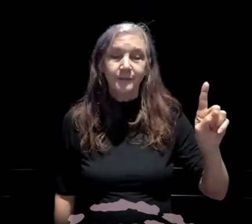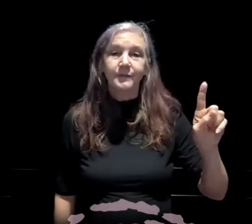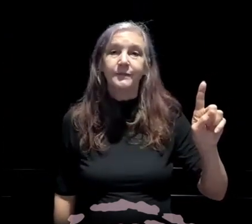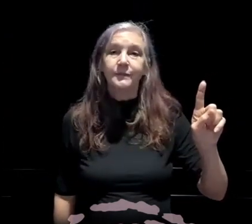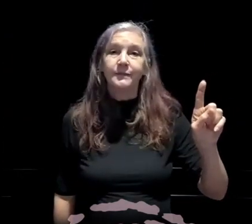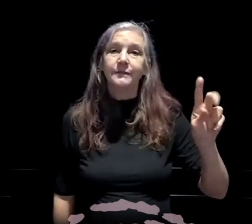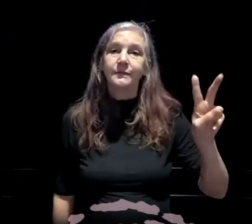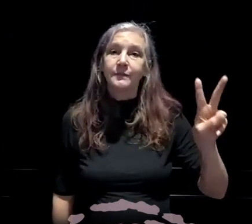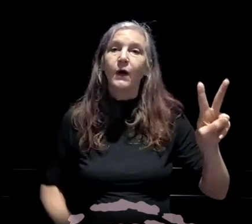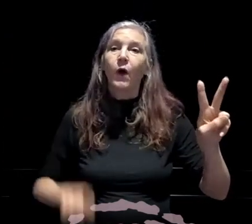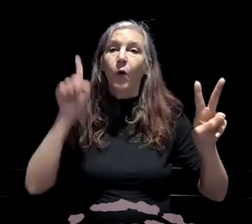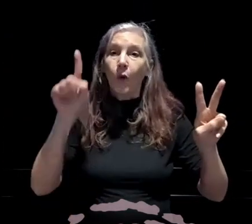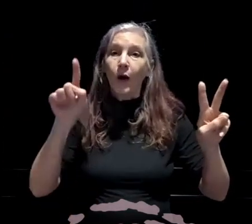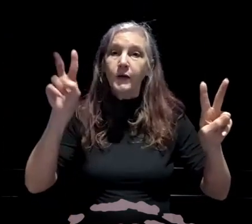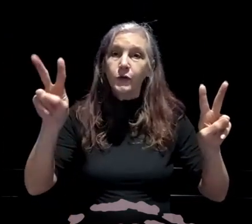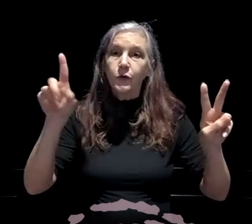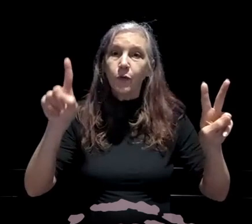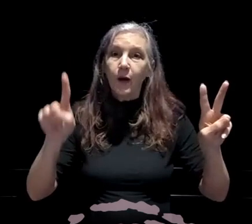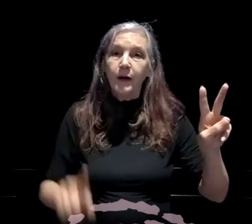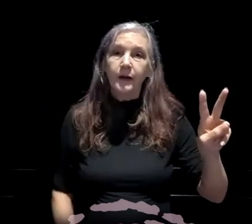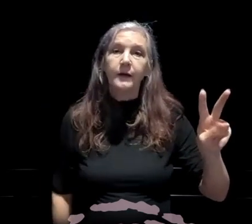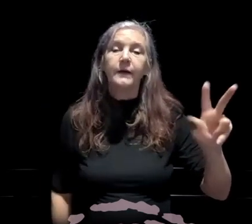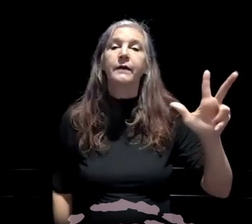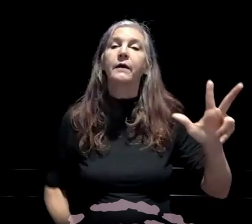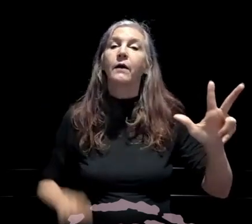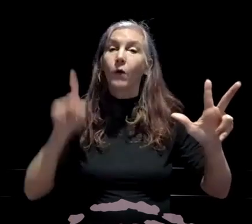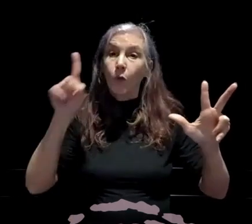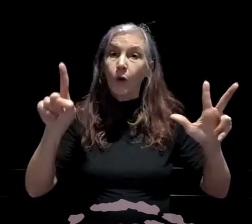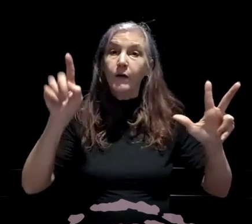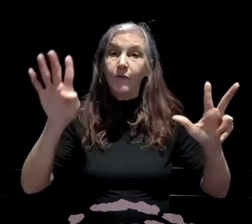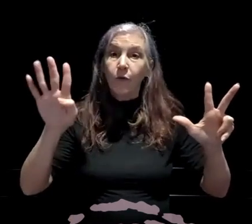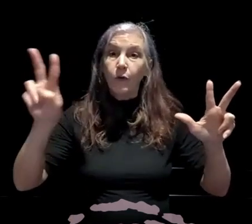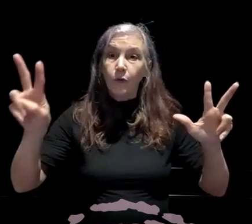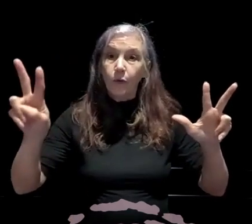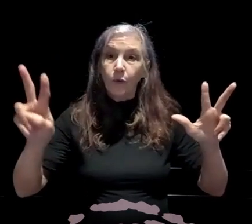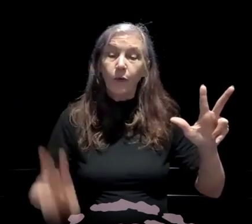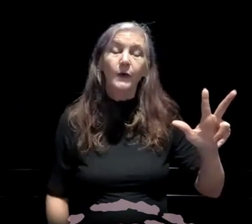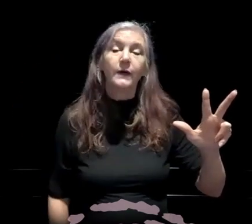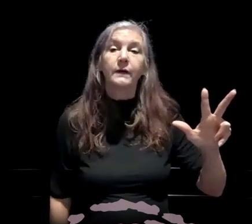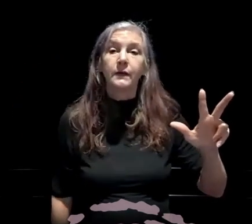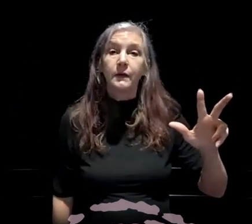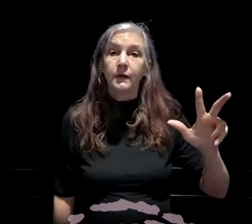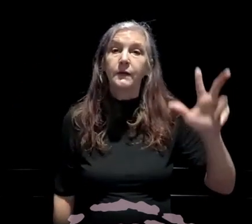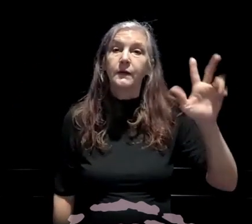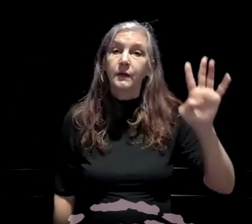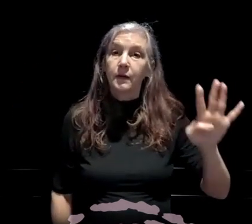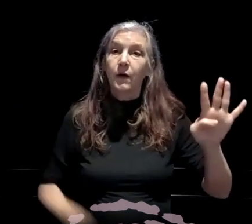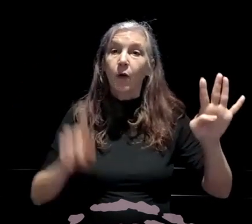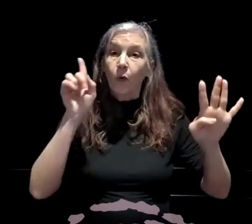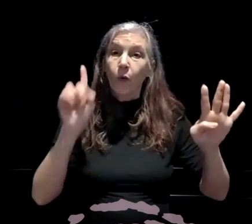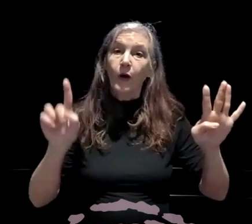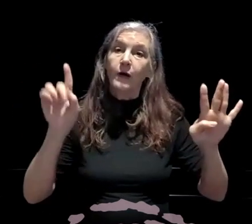Thank you so much. Number 1, 2, one. You number 1, 4, 2.